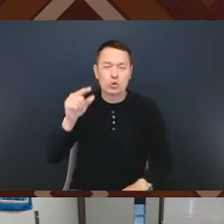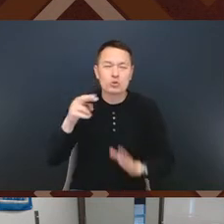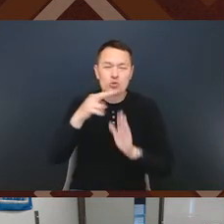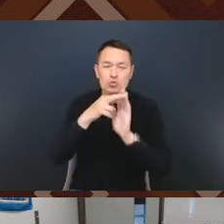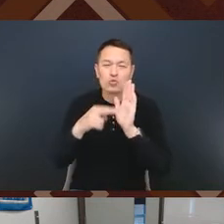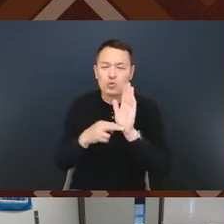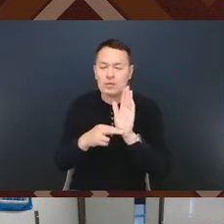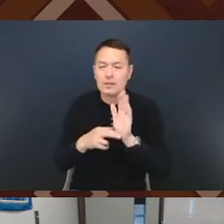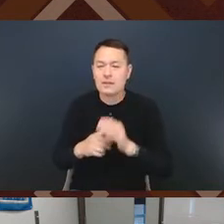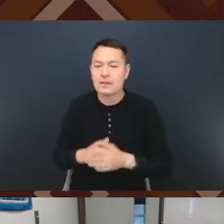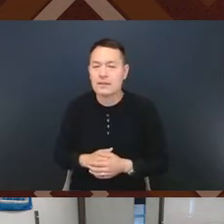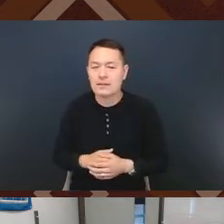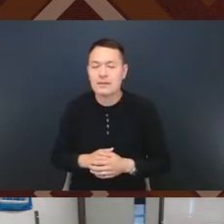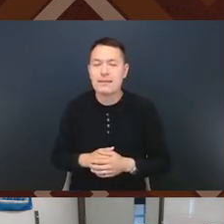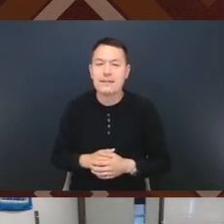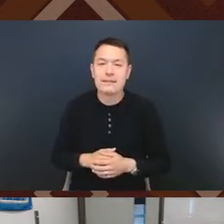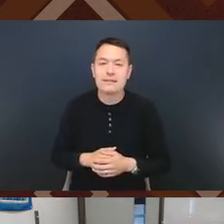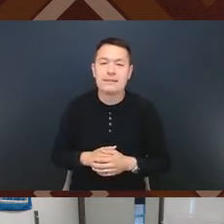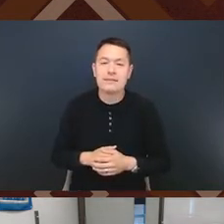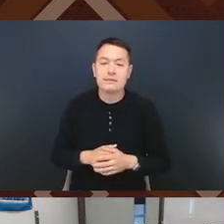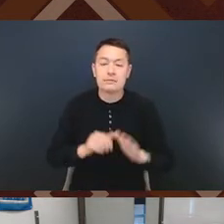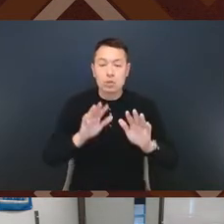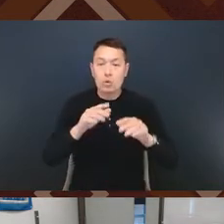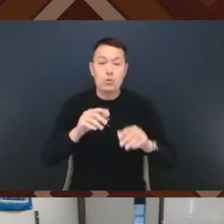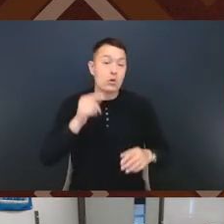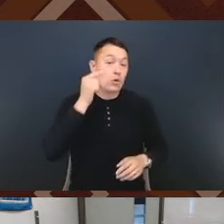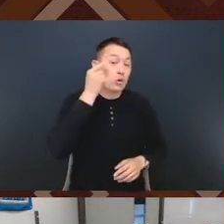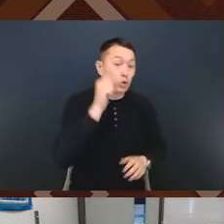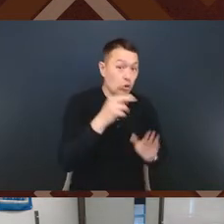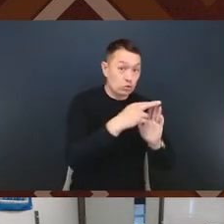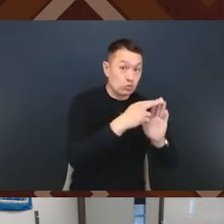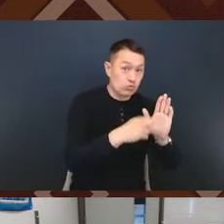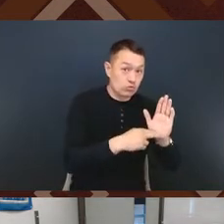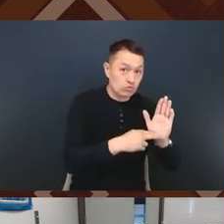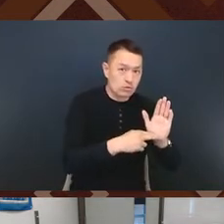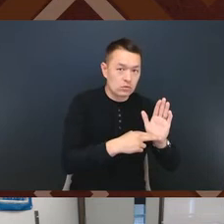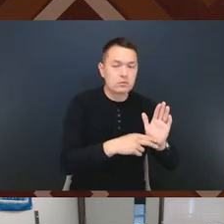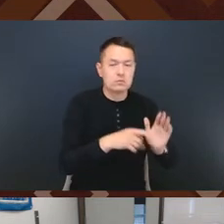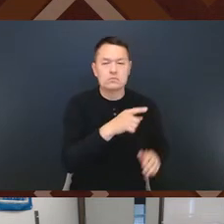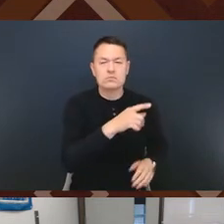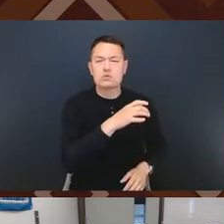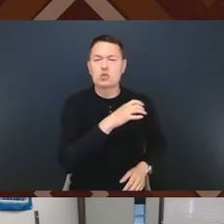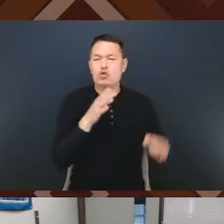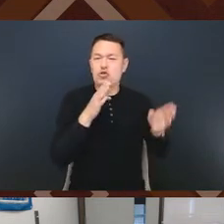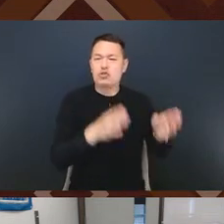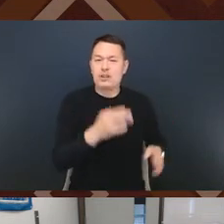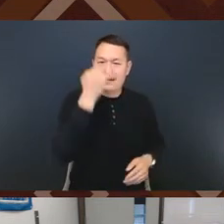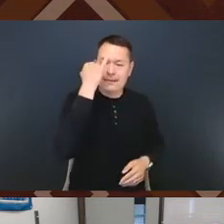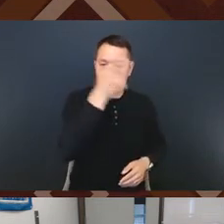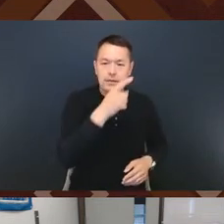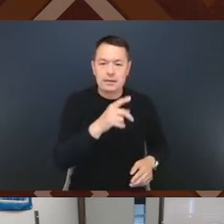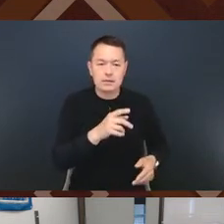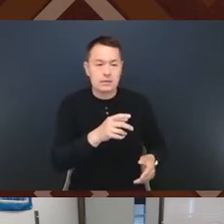and basically the golden rule, connect with Christianity, treat other people how you want to be treated.